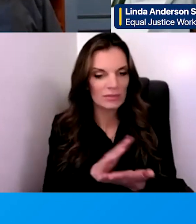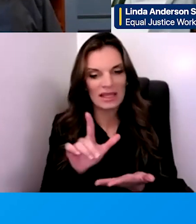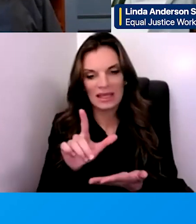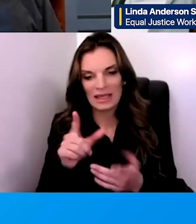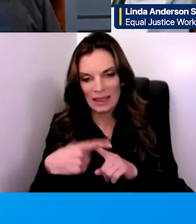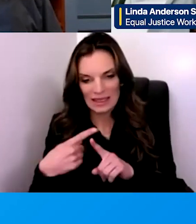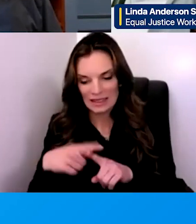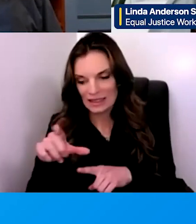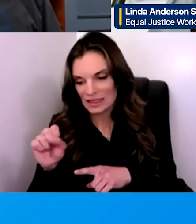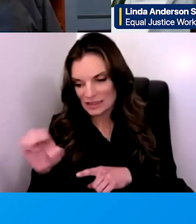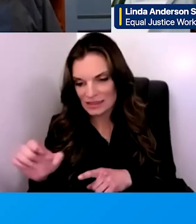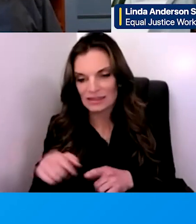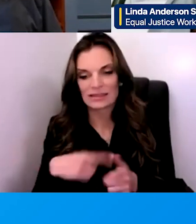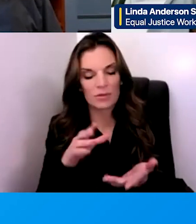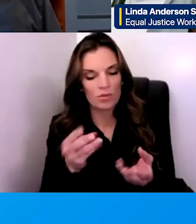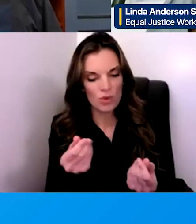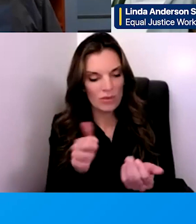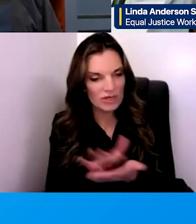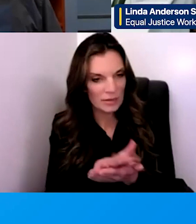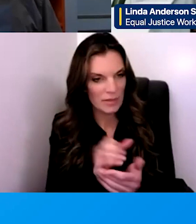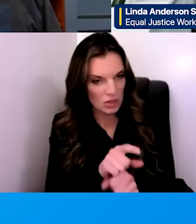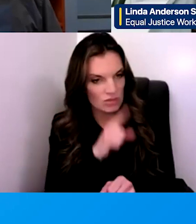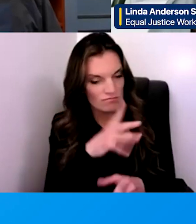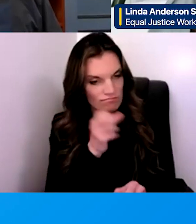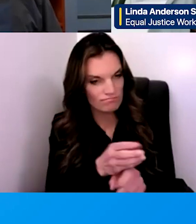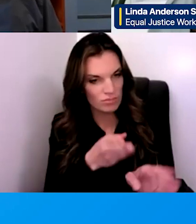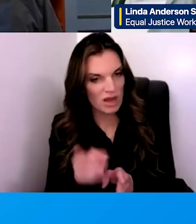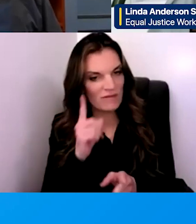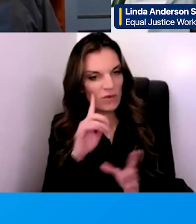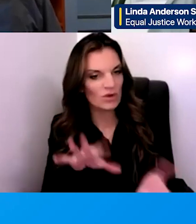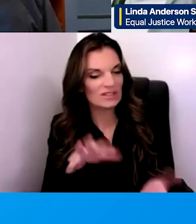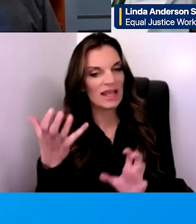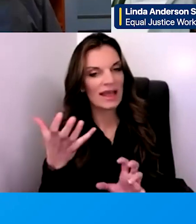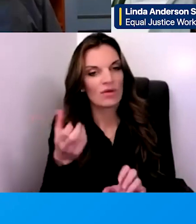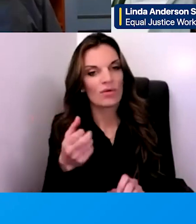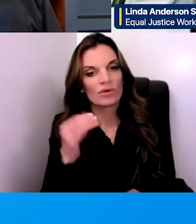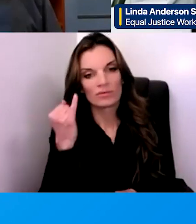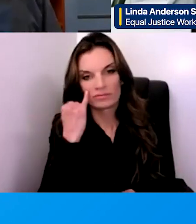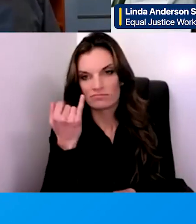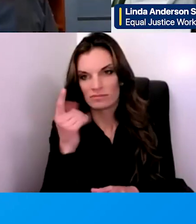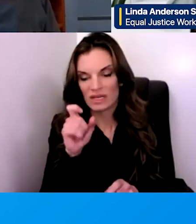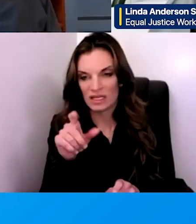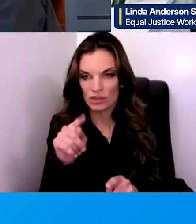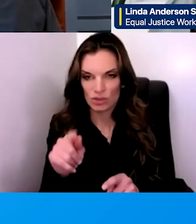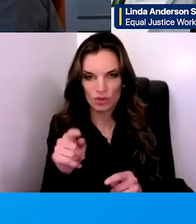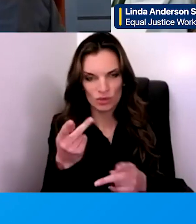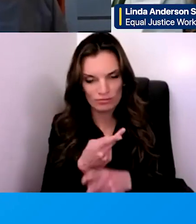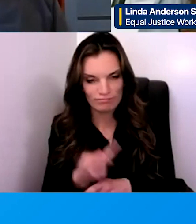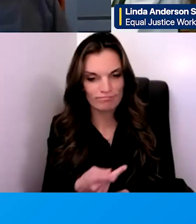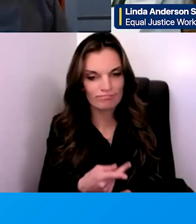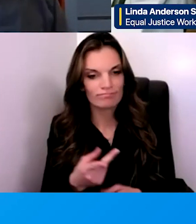people are prepared for disasters. Or take legal actions to clear title to the property or help